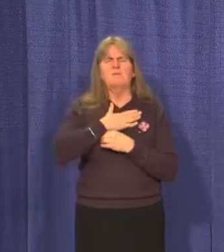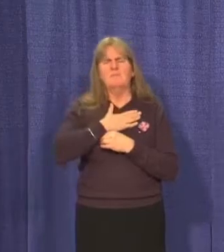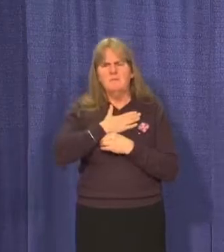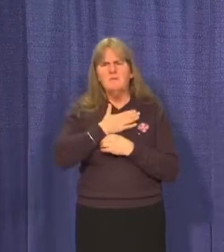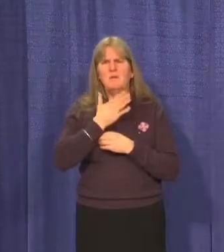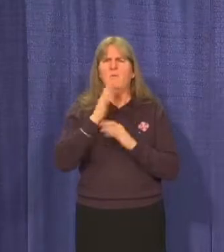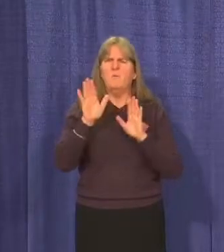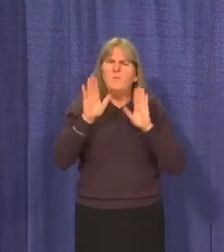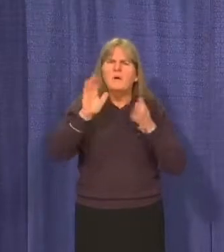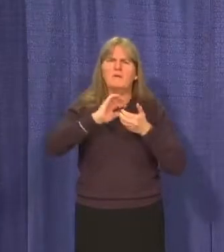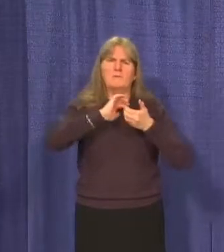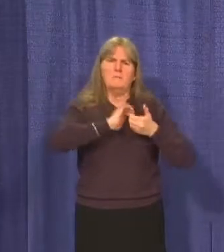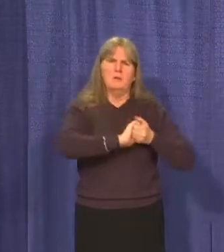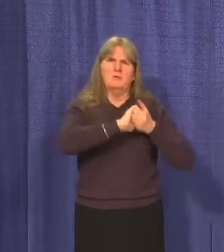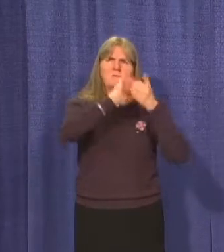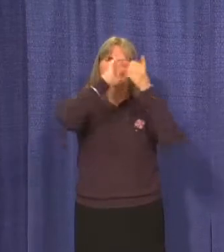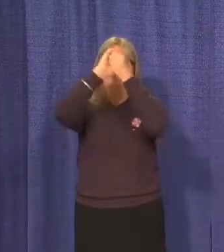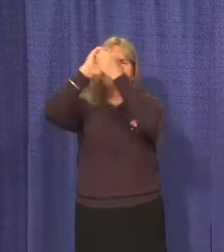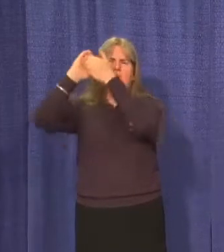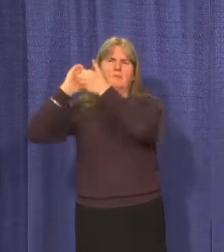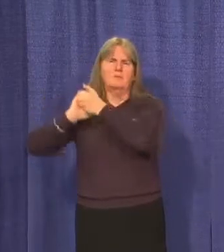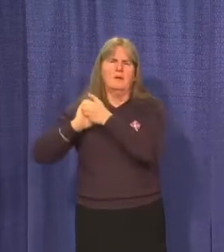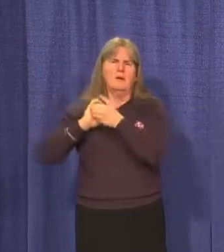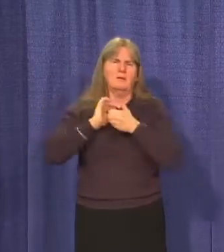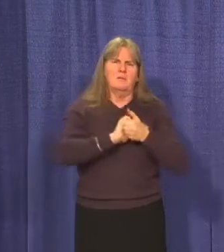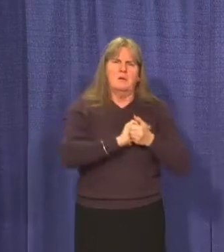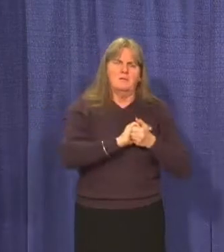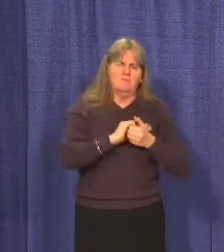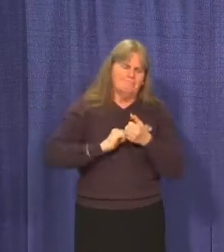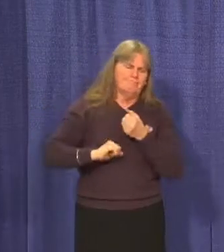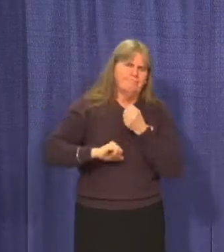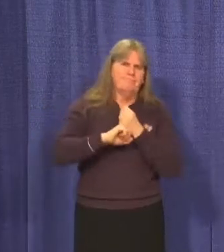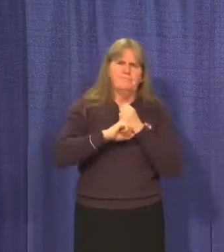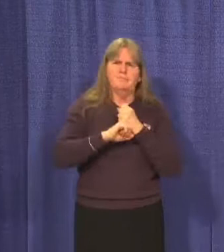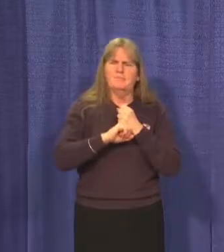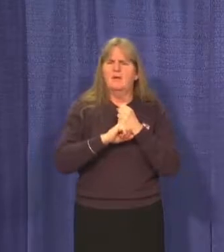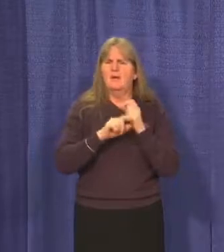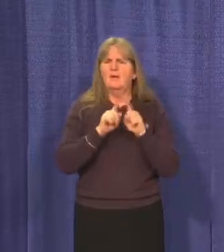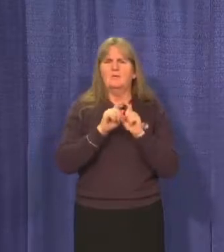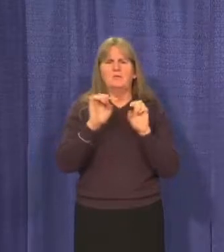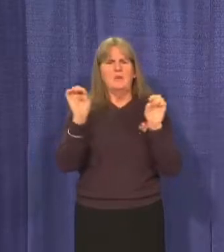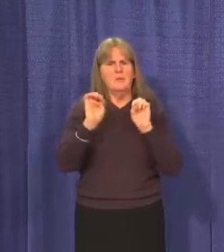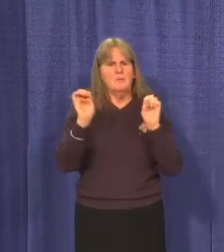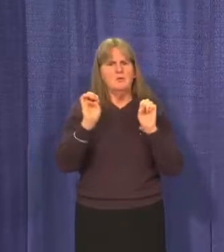playing out and helping, the emergency coordination centre of